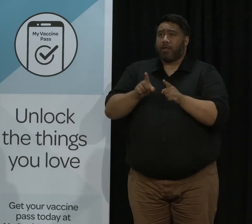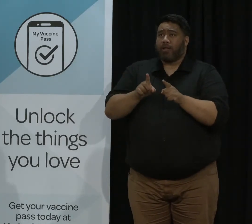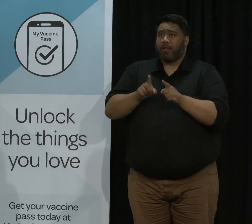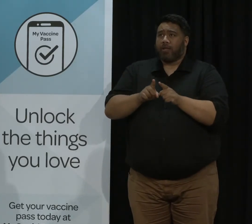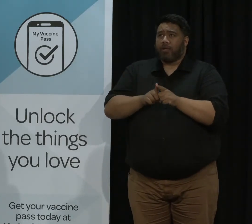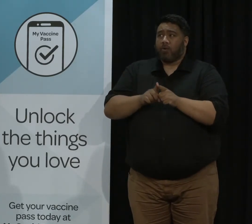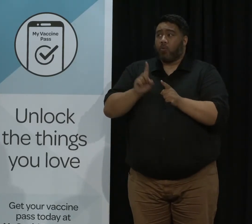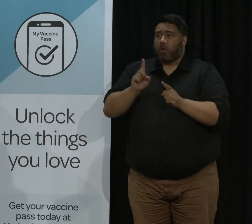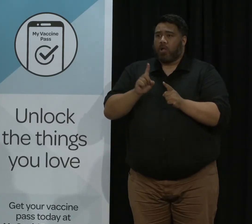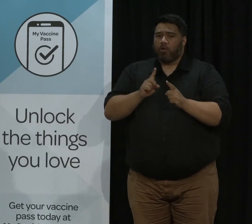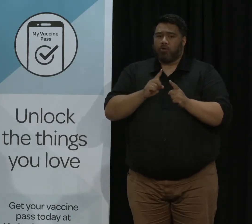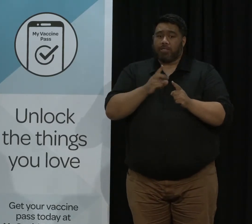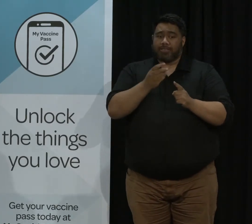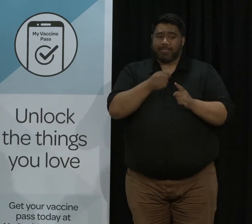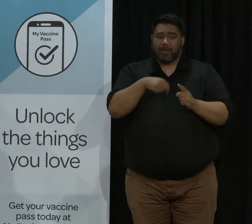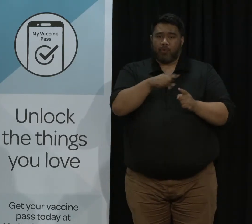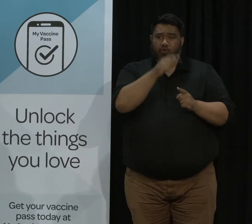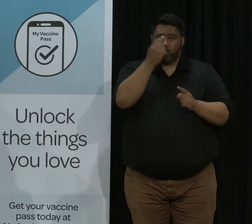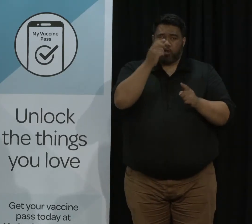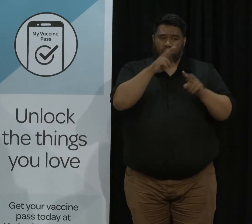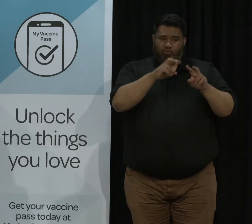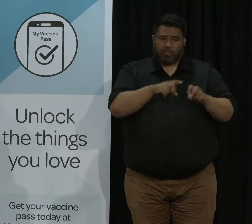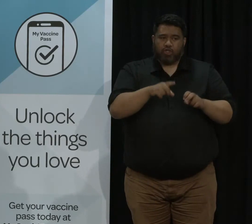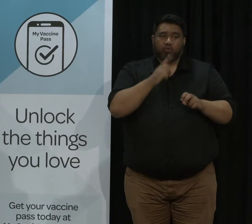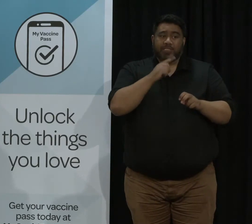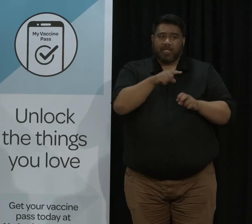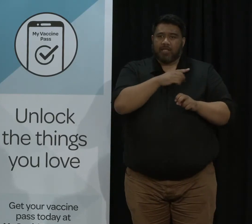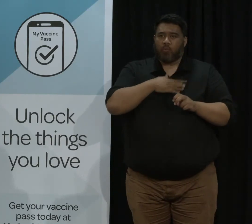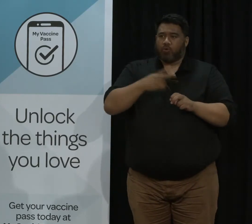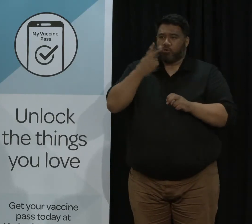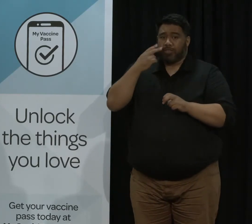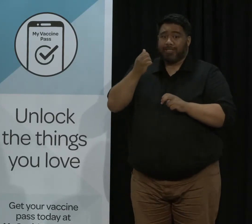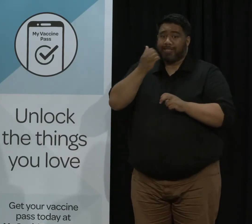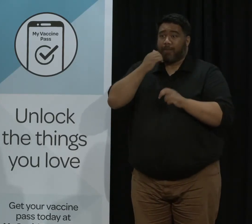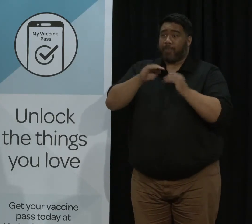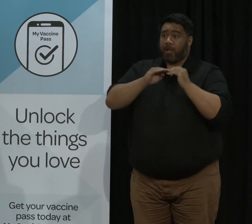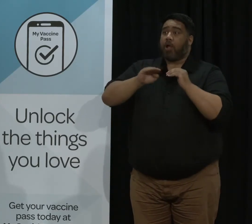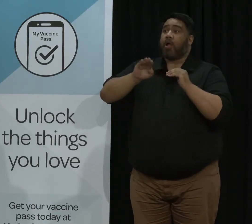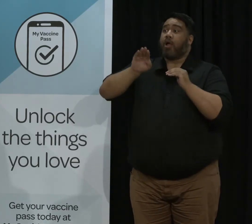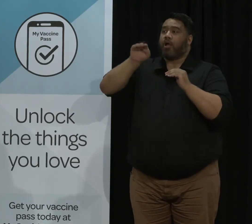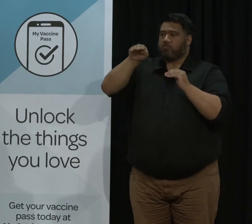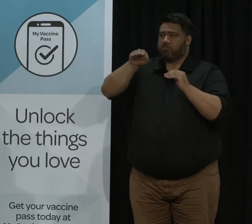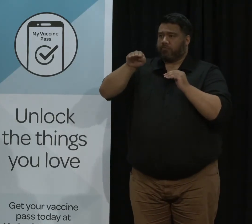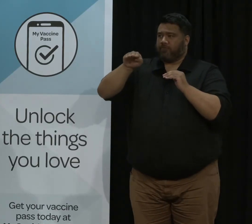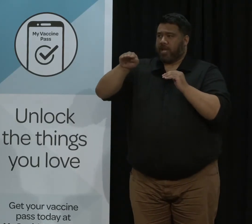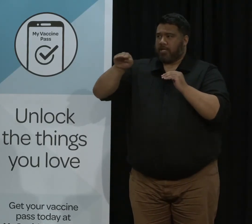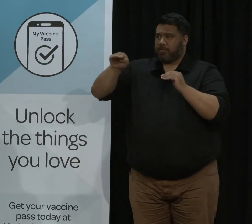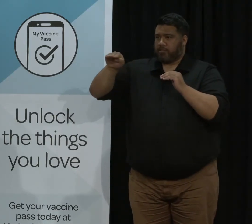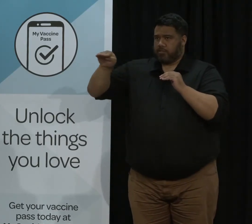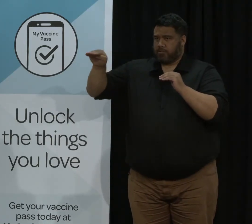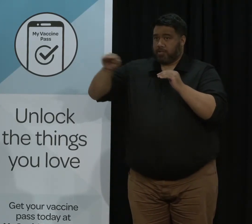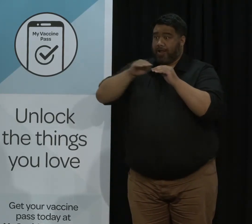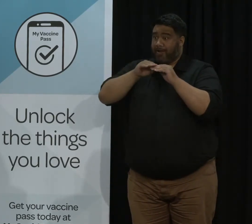Yes, just whether or not we have seen what has been